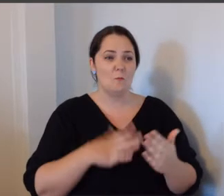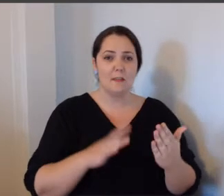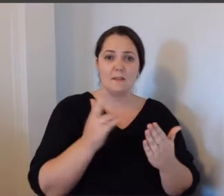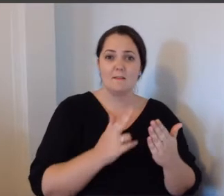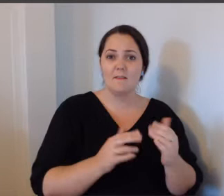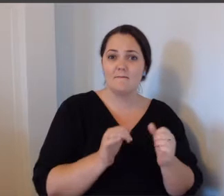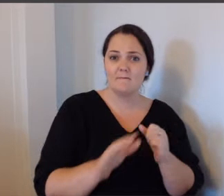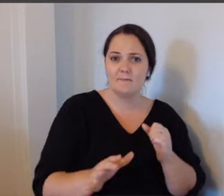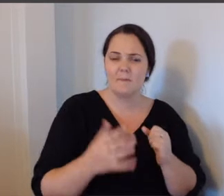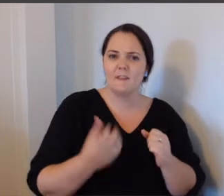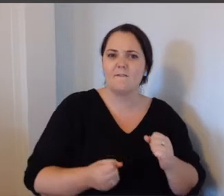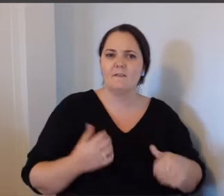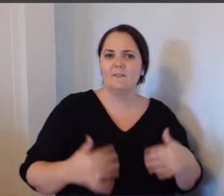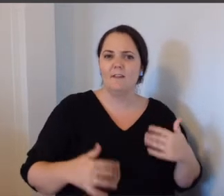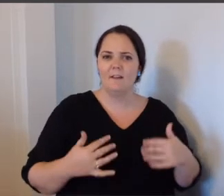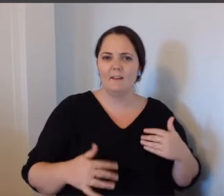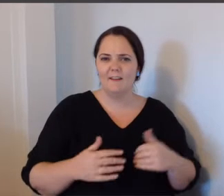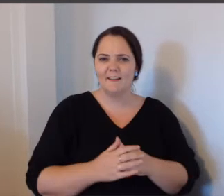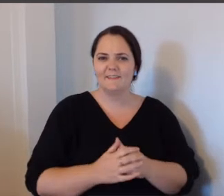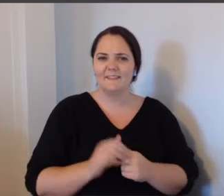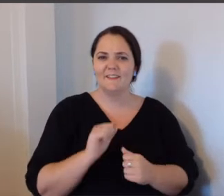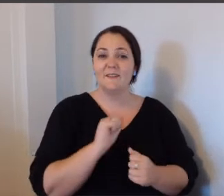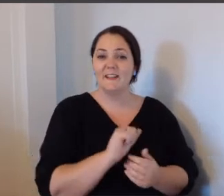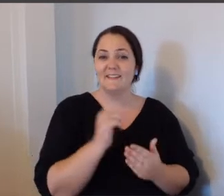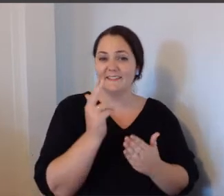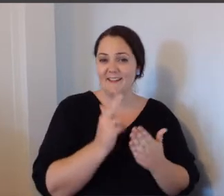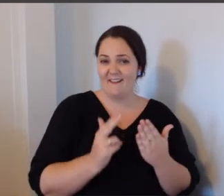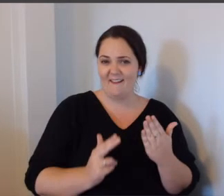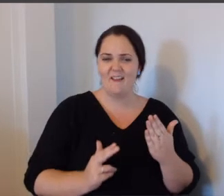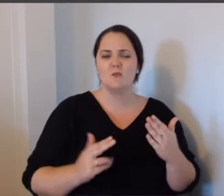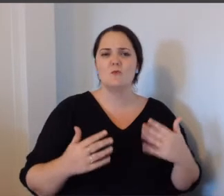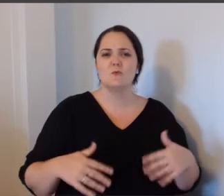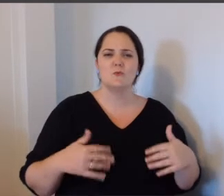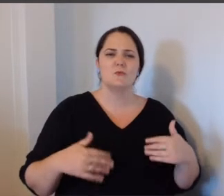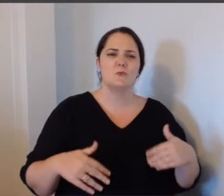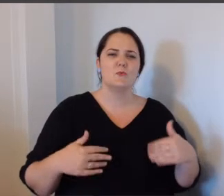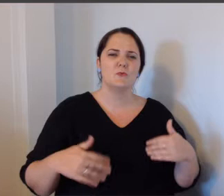your art than van Gogh, he occupies a special place both in art history and popular culture.